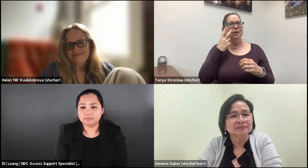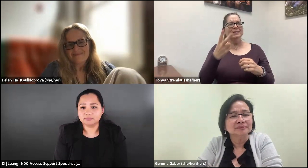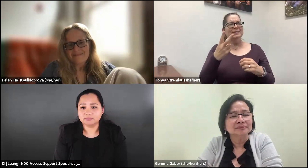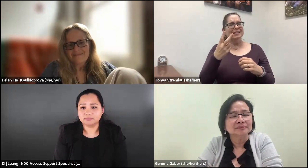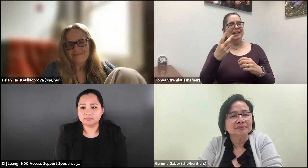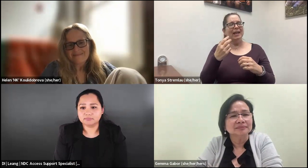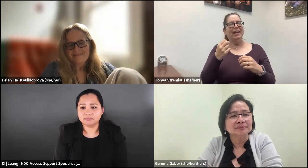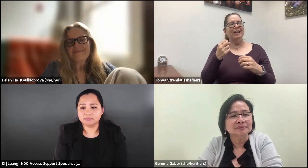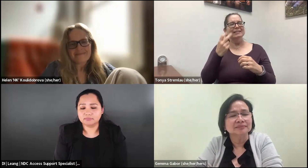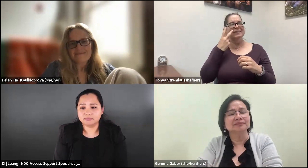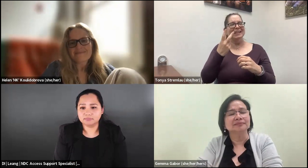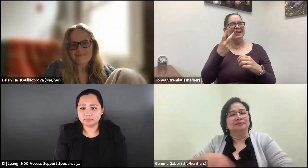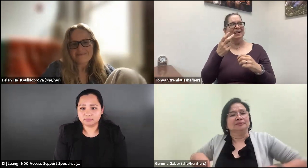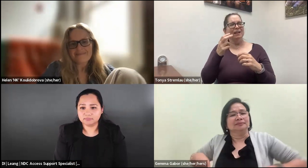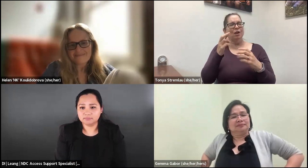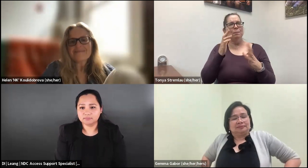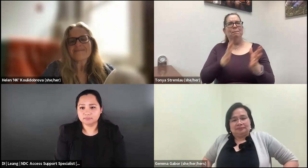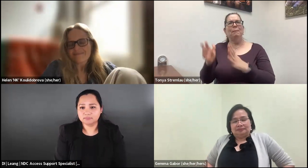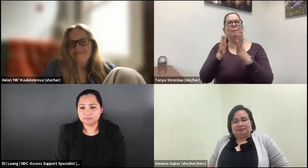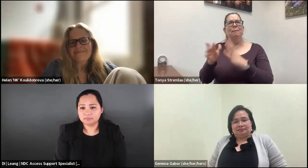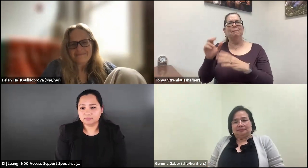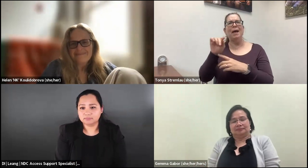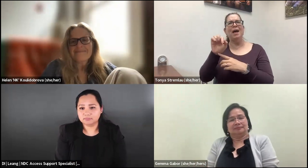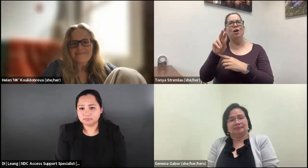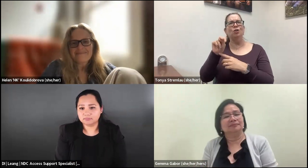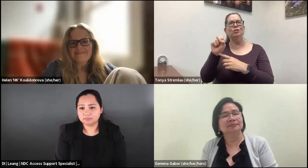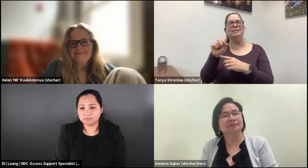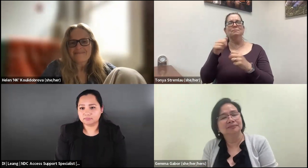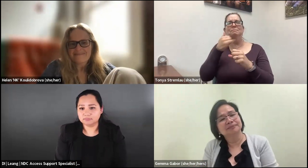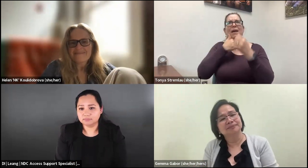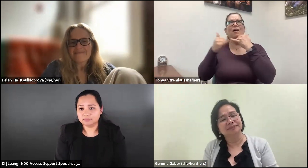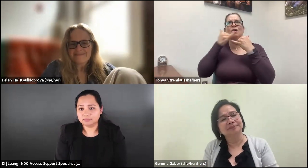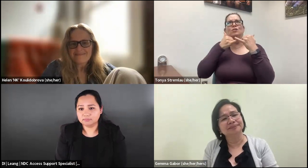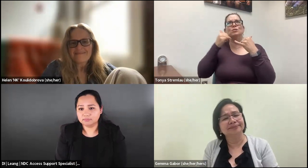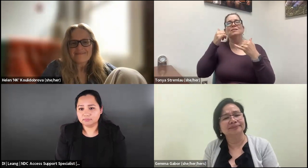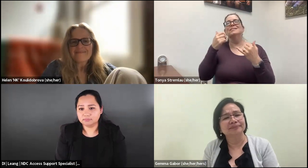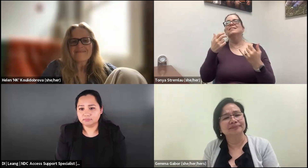I see what it is they're expressing in writing,